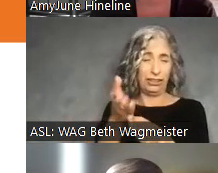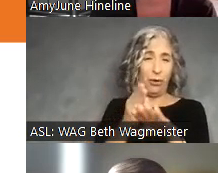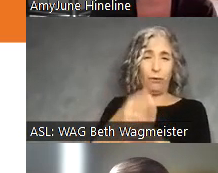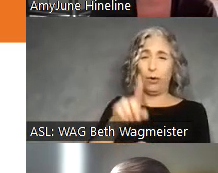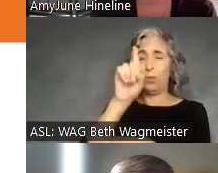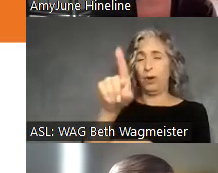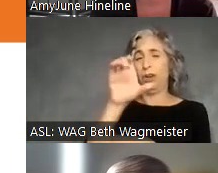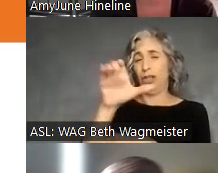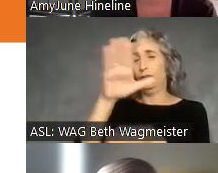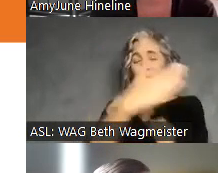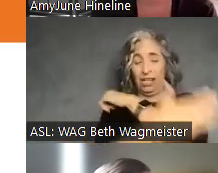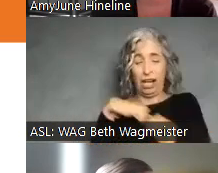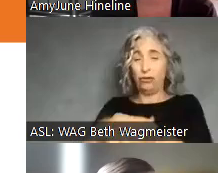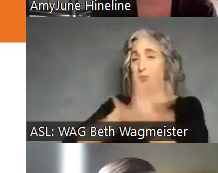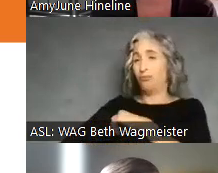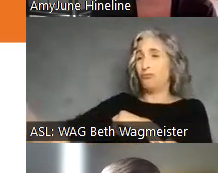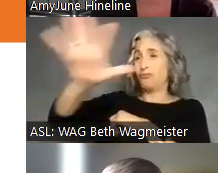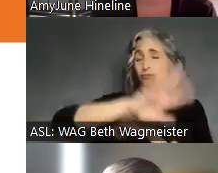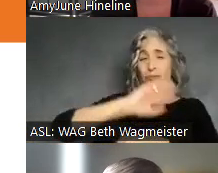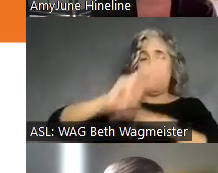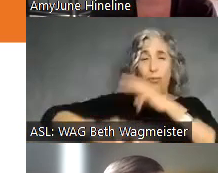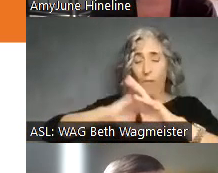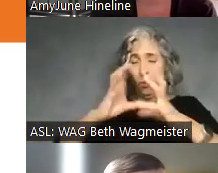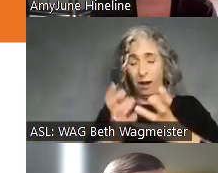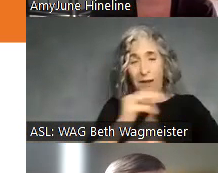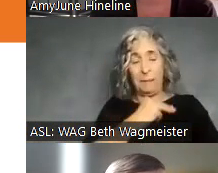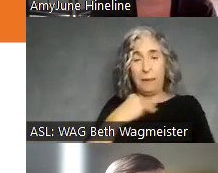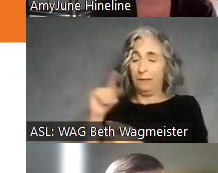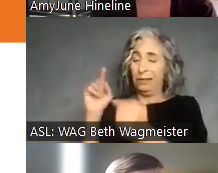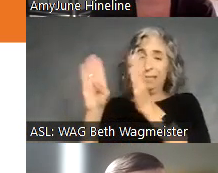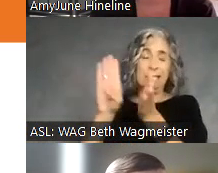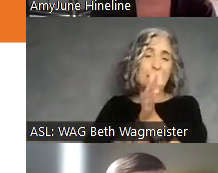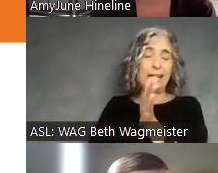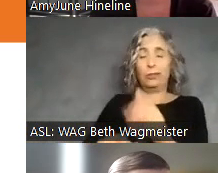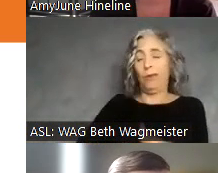signage and orientation," and that is part of our Built Environment Series as well.